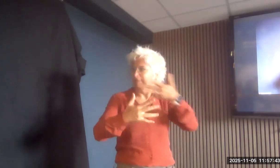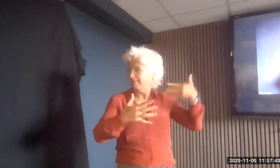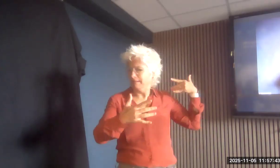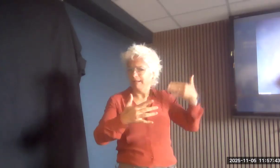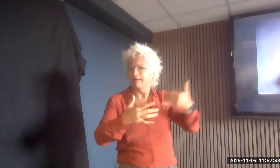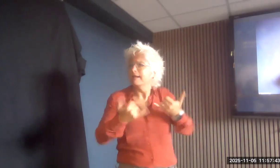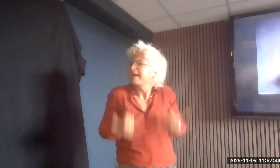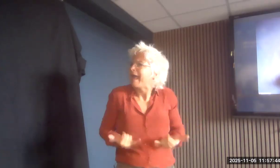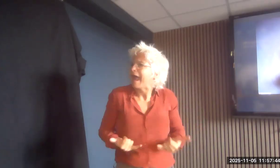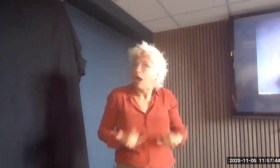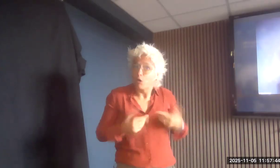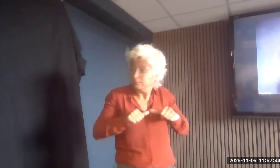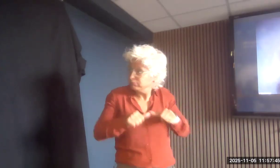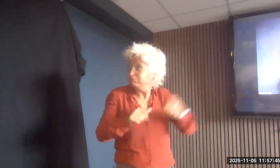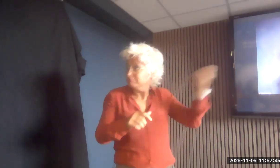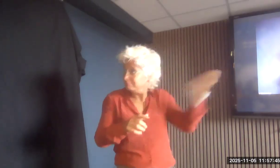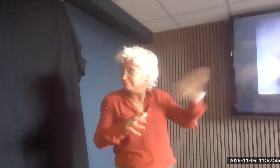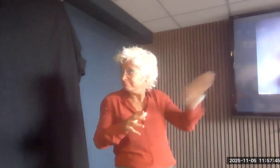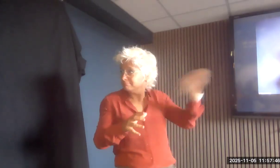the research